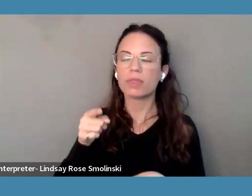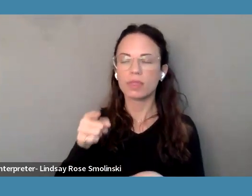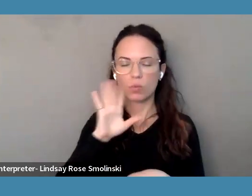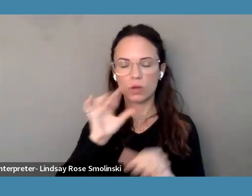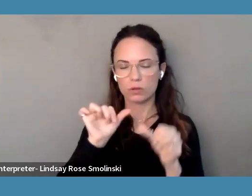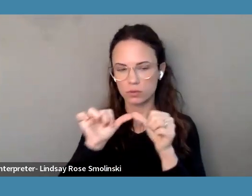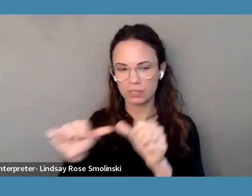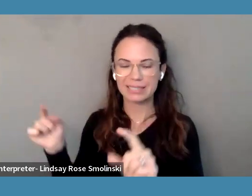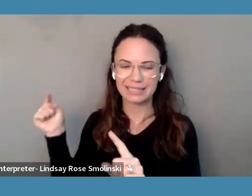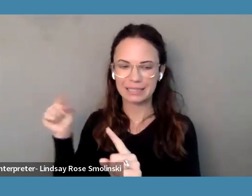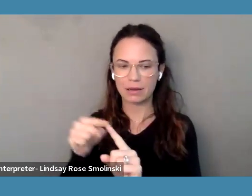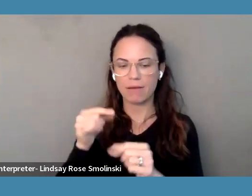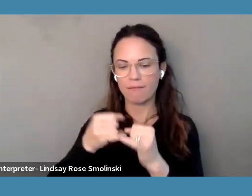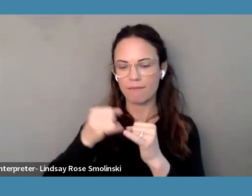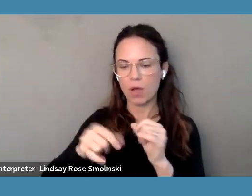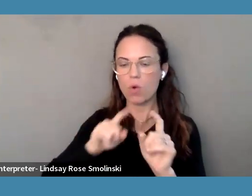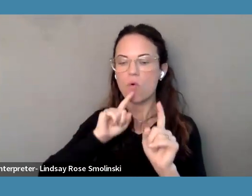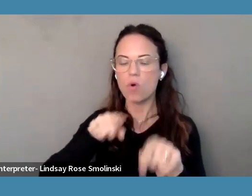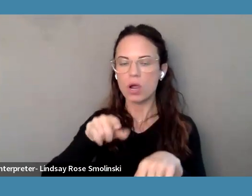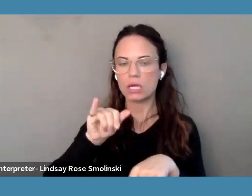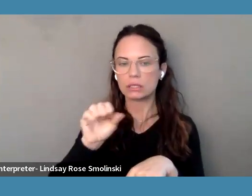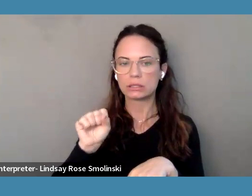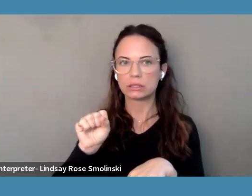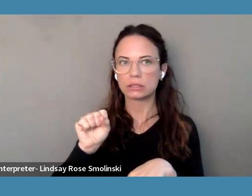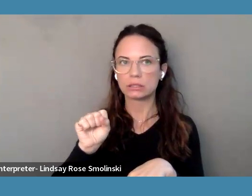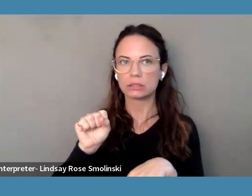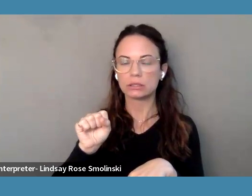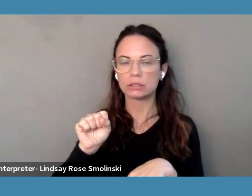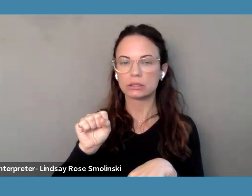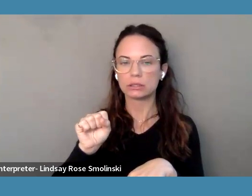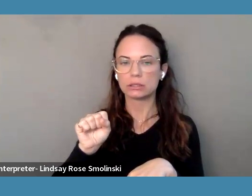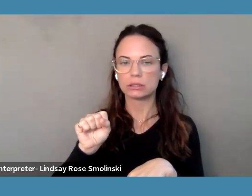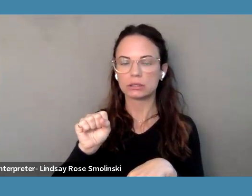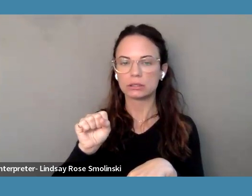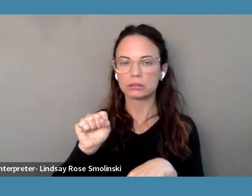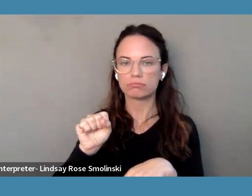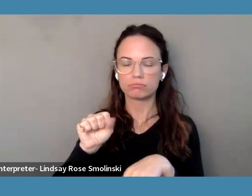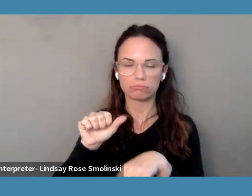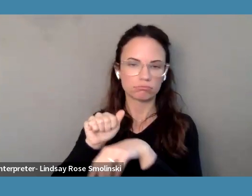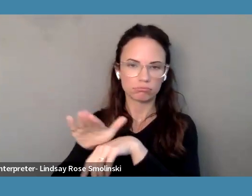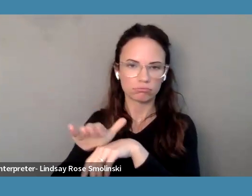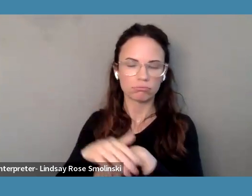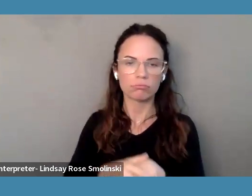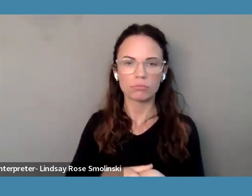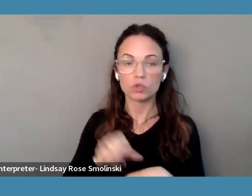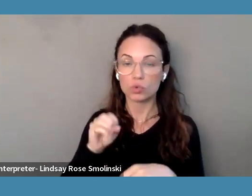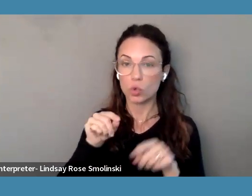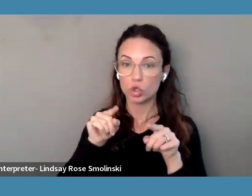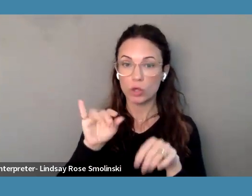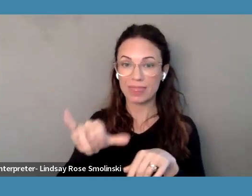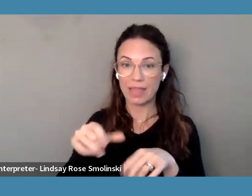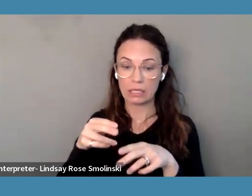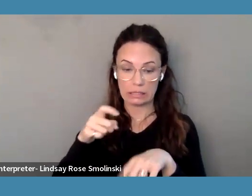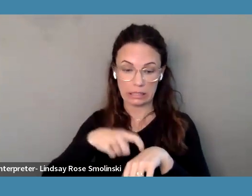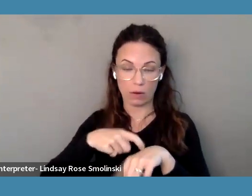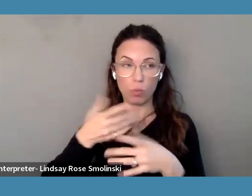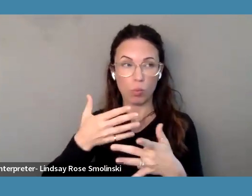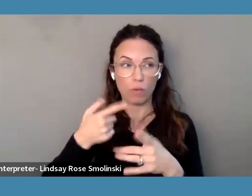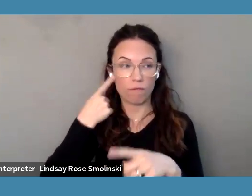until a final order is issued. So during that interim time where you're waiting on a hearing officer